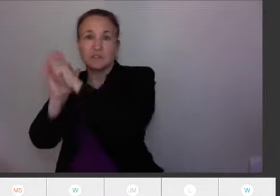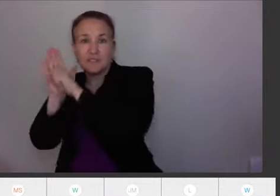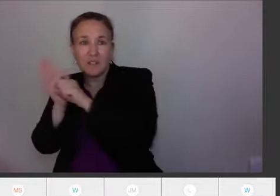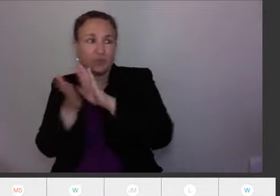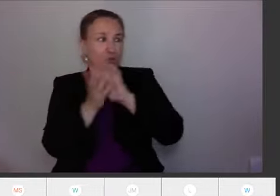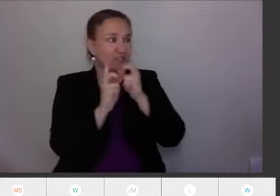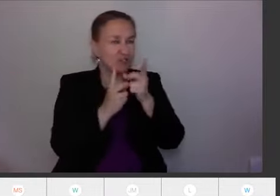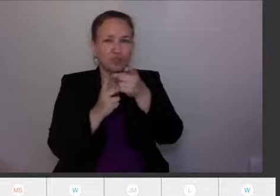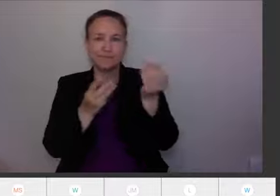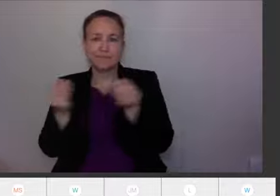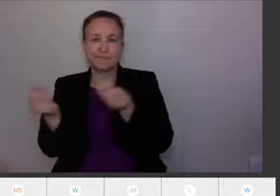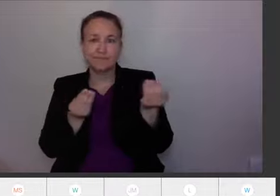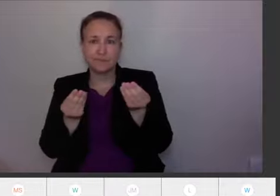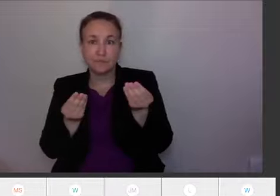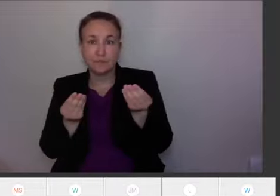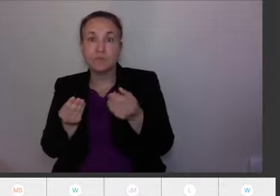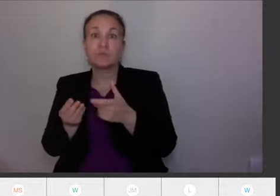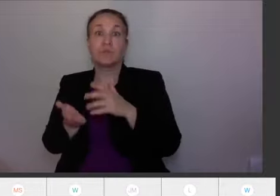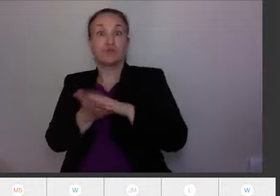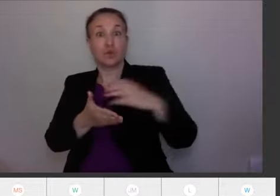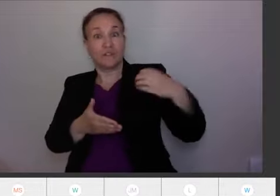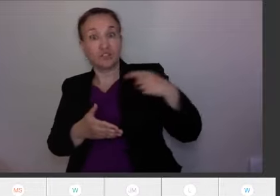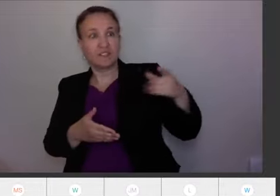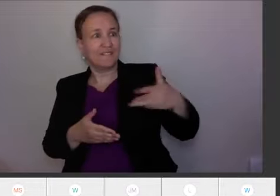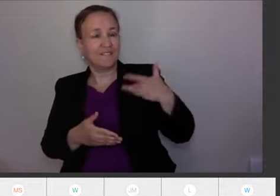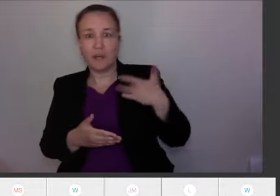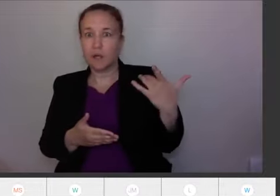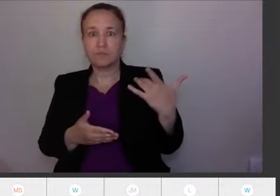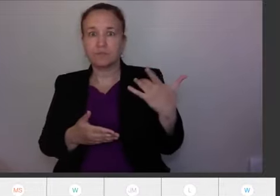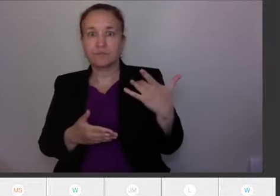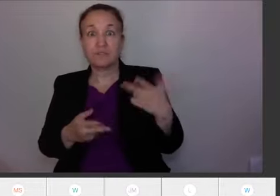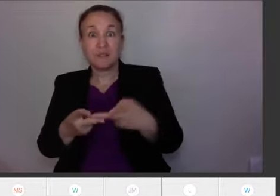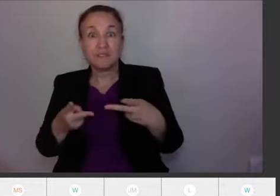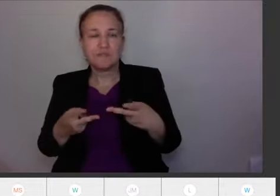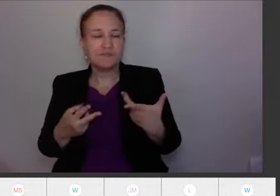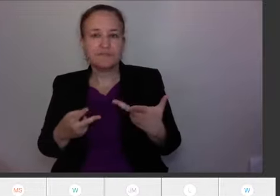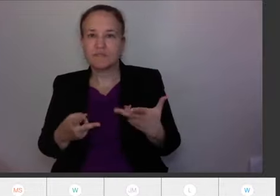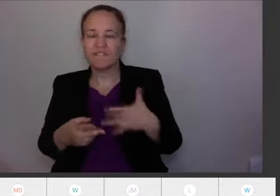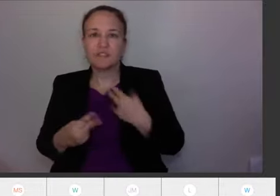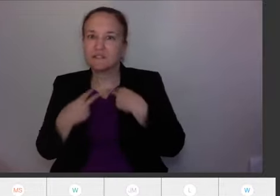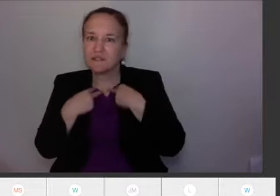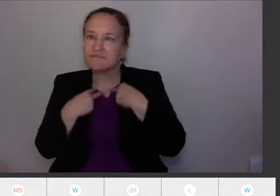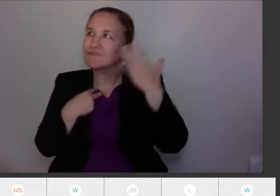school officials basically saying that they feel they're in an impossible position because the guidance from the state we talked about